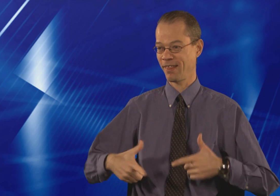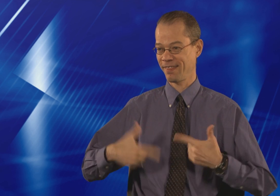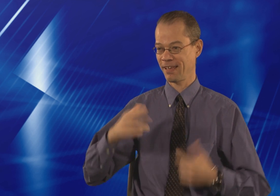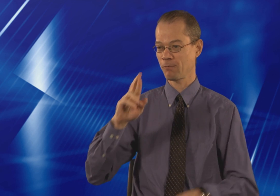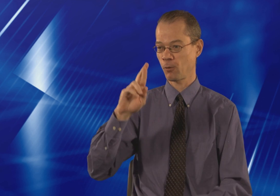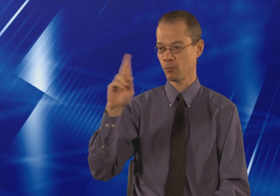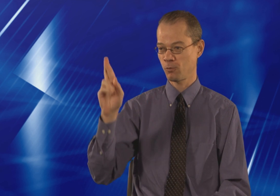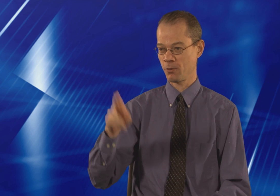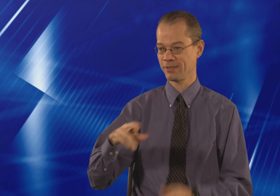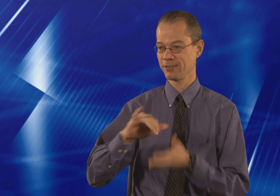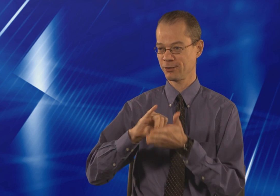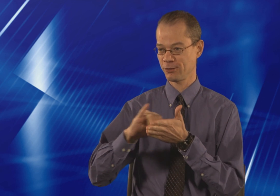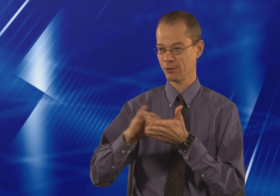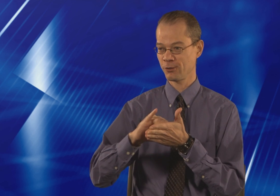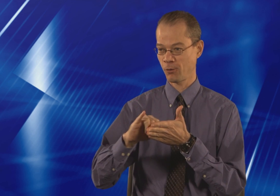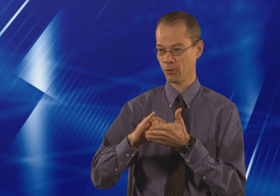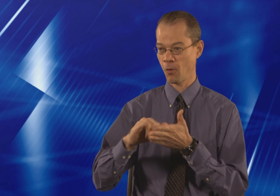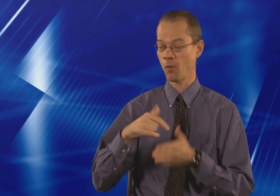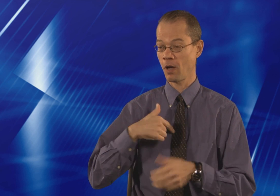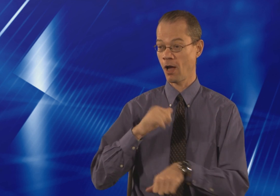And now I live here in Rochester, New York.